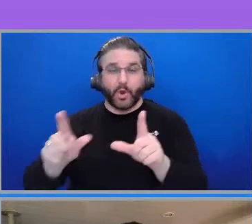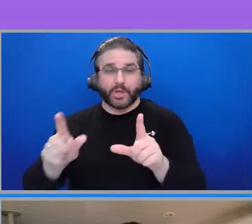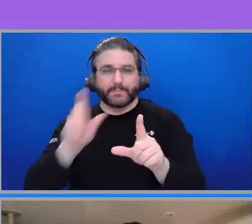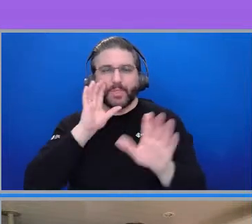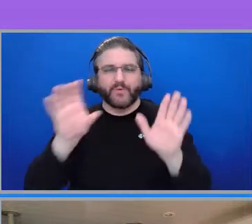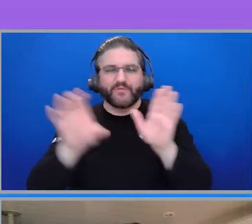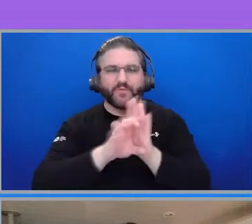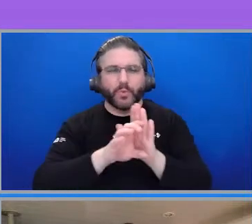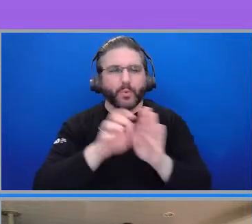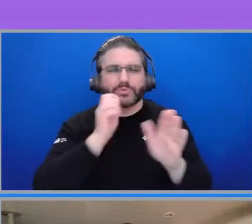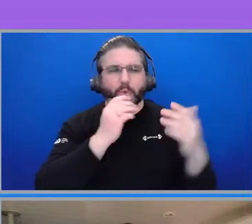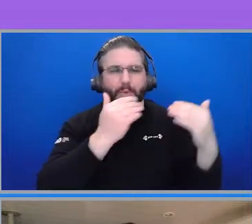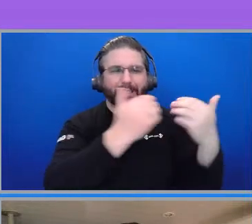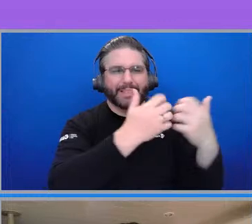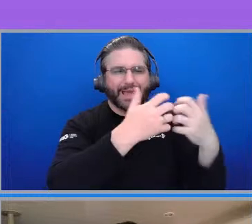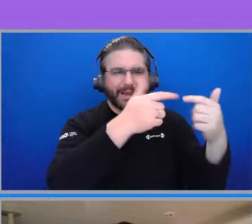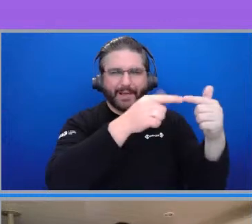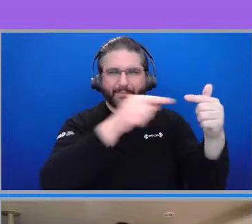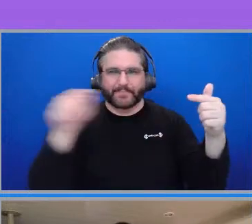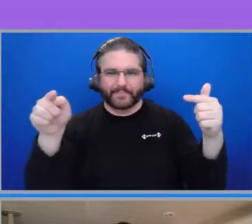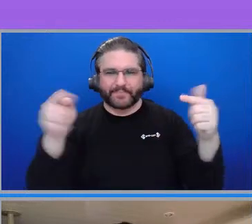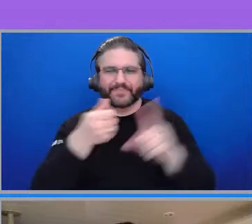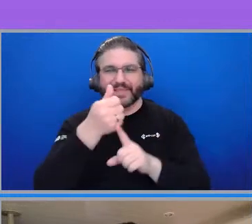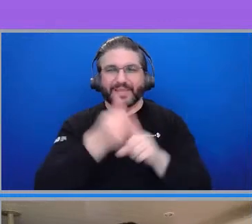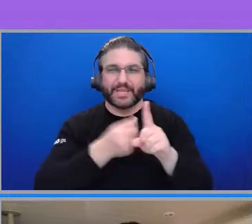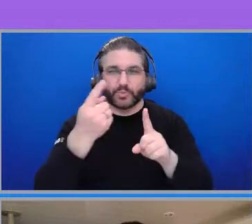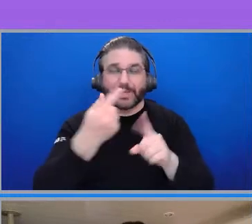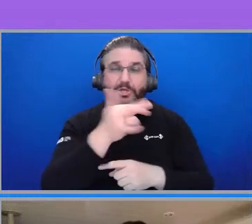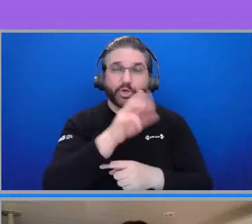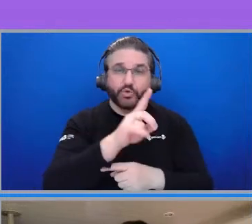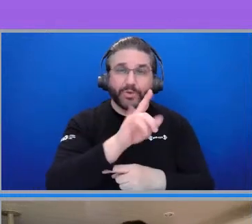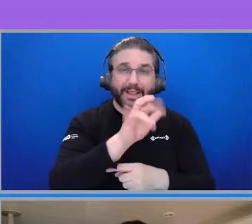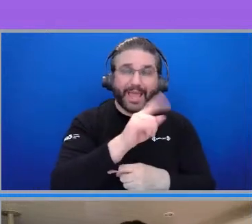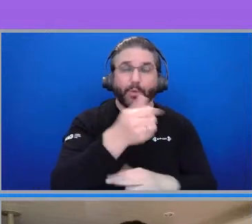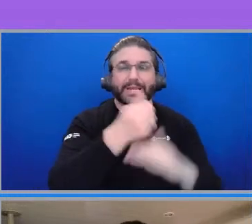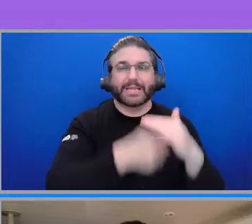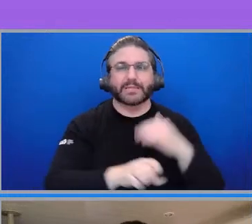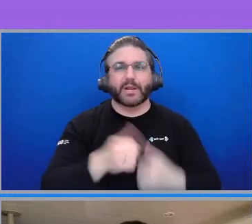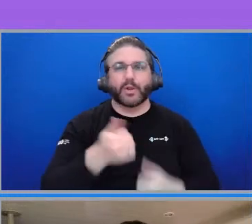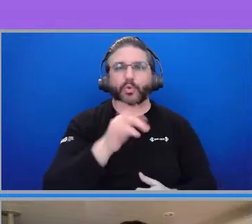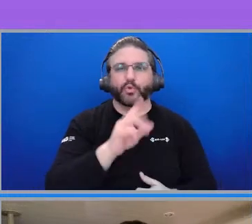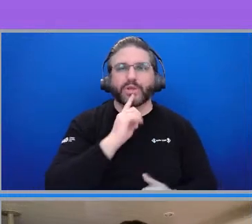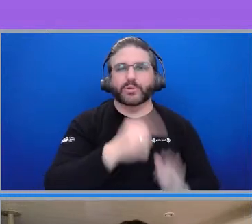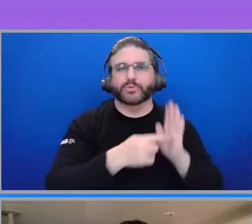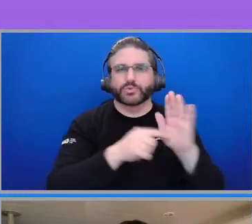don't line up. Each card is a grid layout nested inside a grid